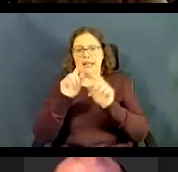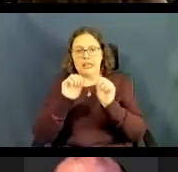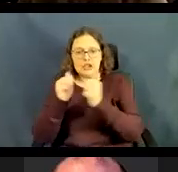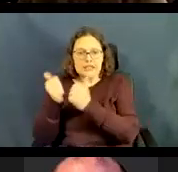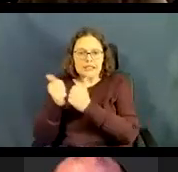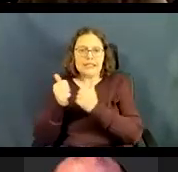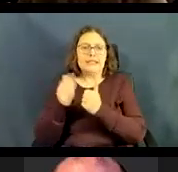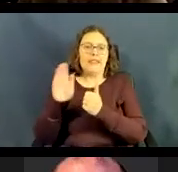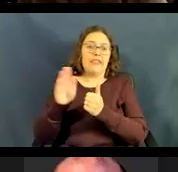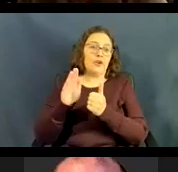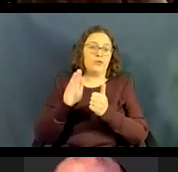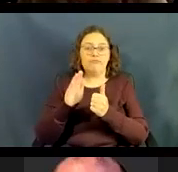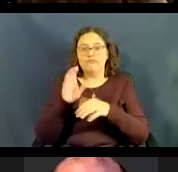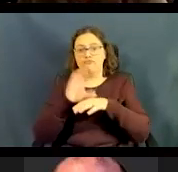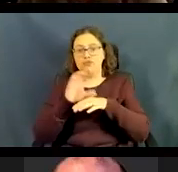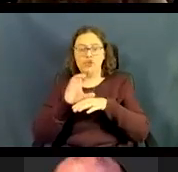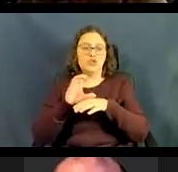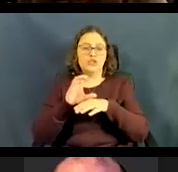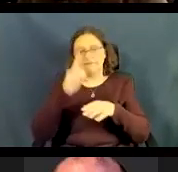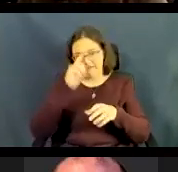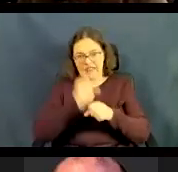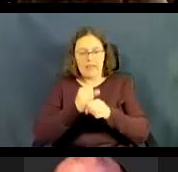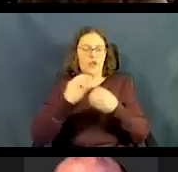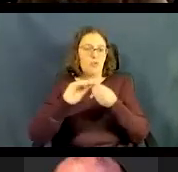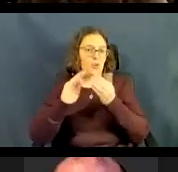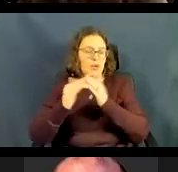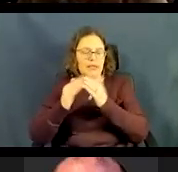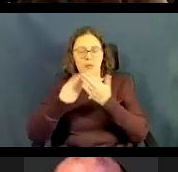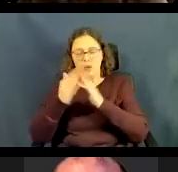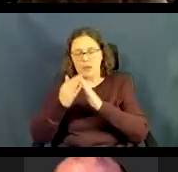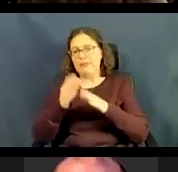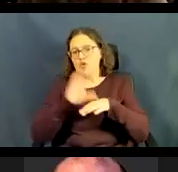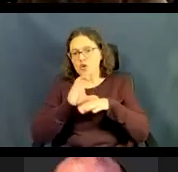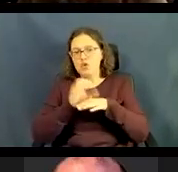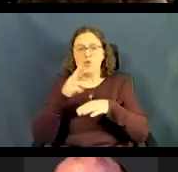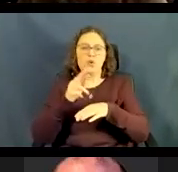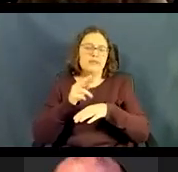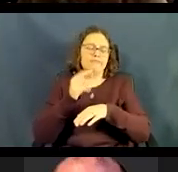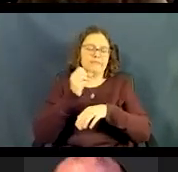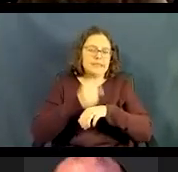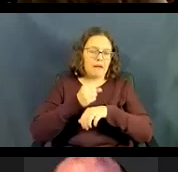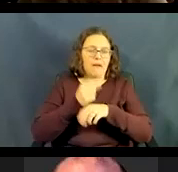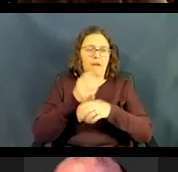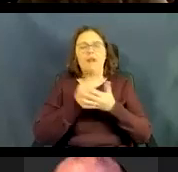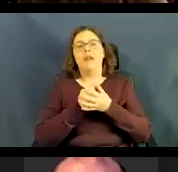See as I am clicking each of the sub pages are populating. Do you get that? Any questions? Please pop it into chat.